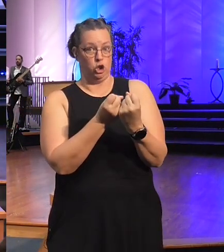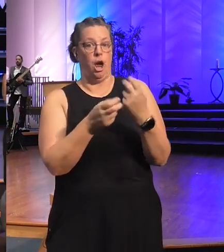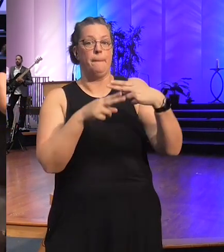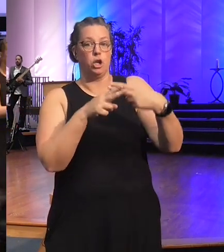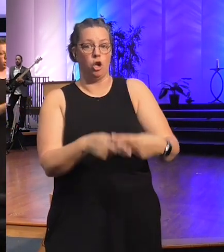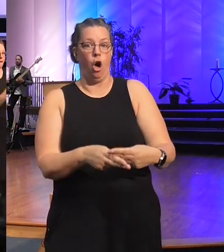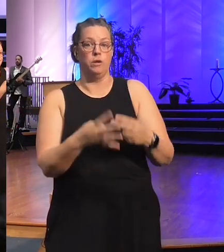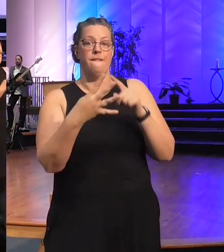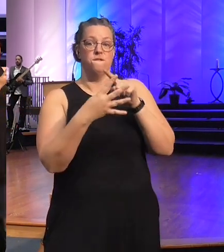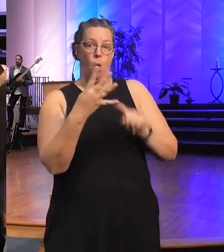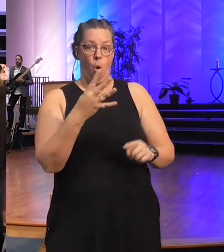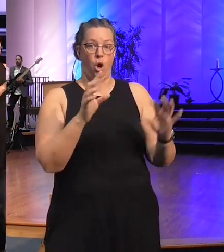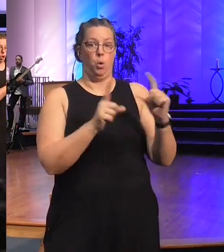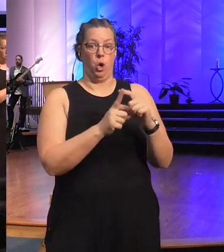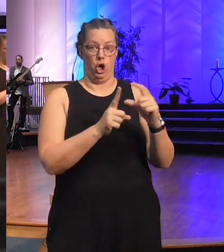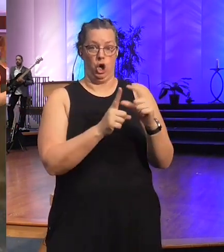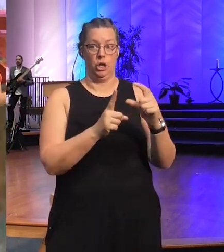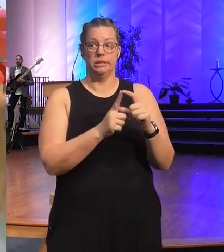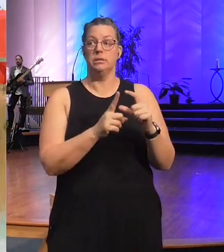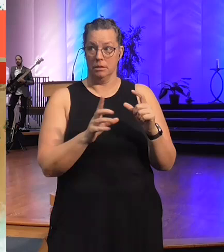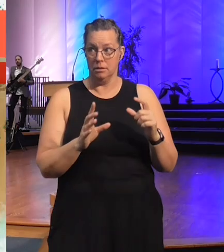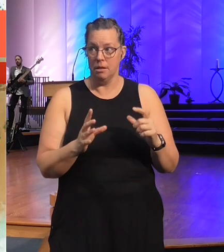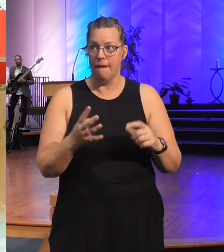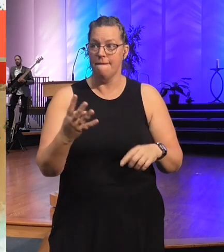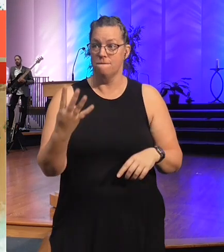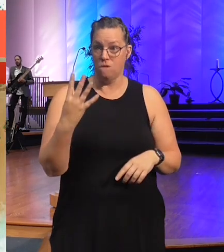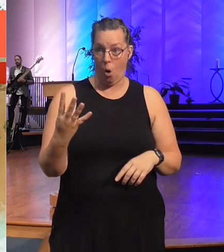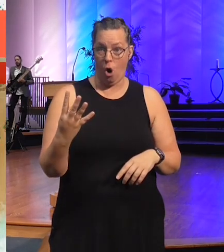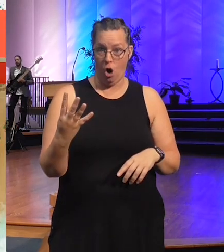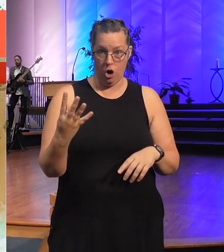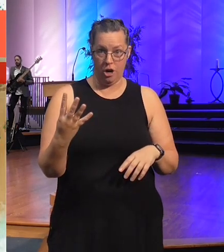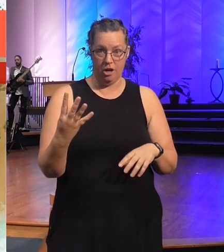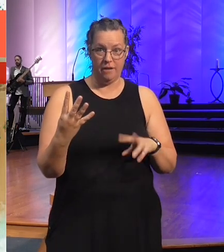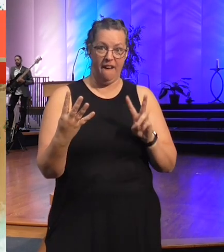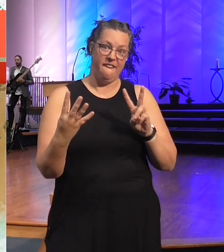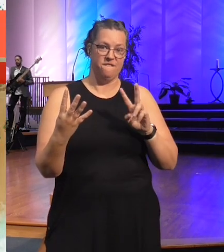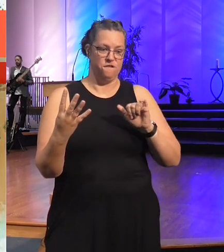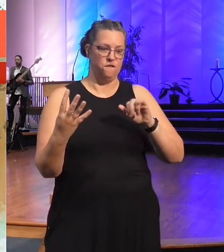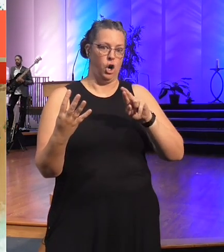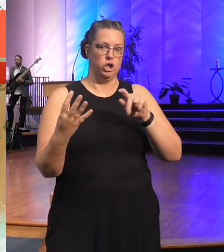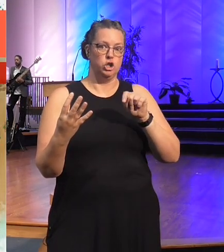four words get it it's your four virtues towards applying them to your life so it's a life focusing